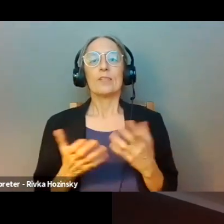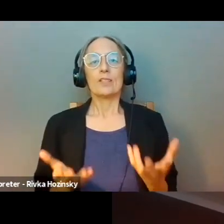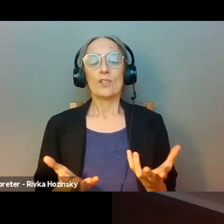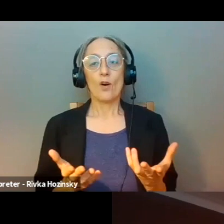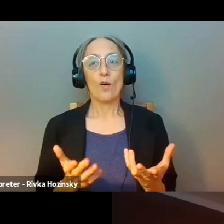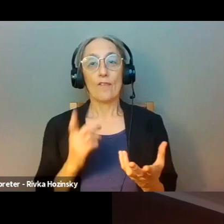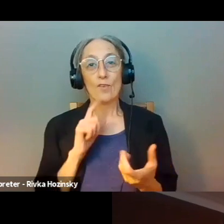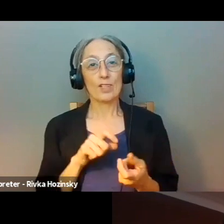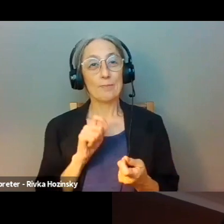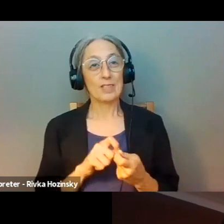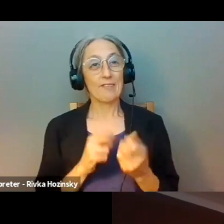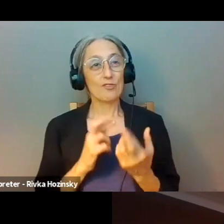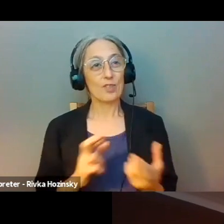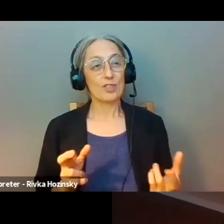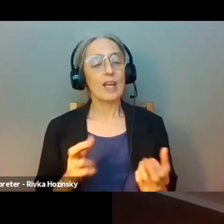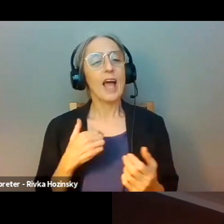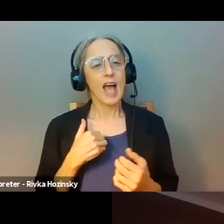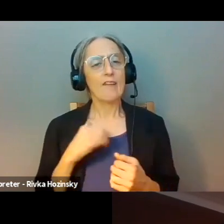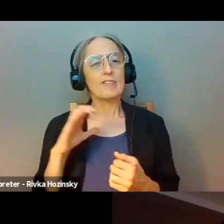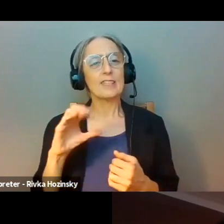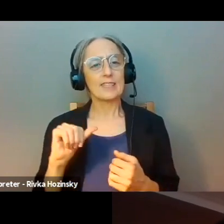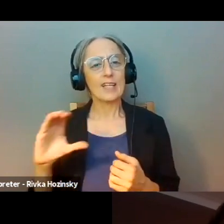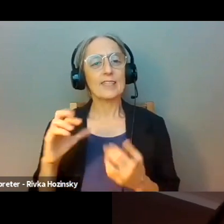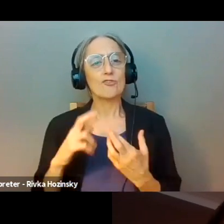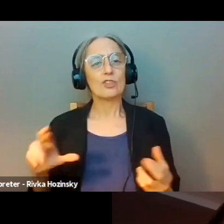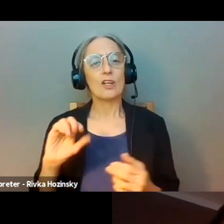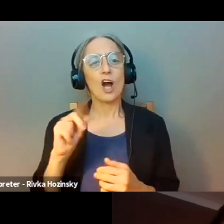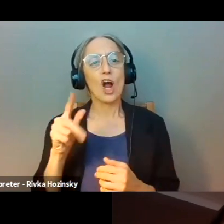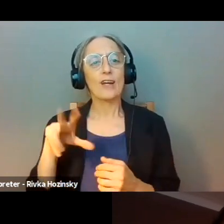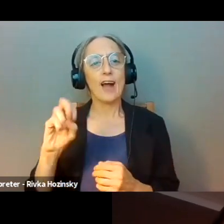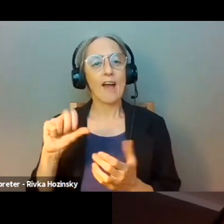we do have some resources on the CCAC archive page